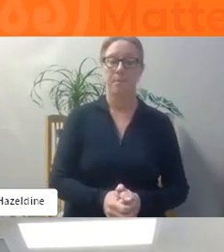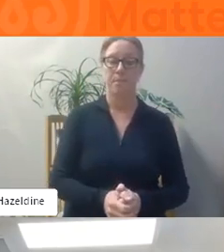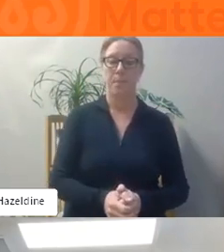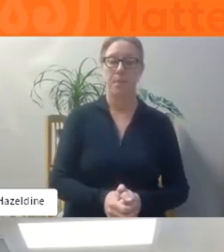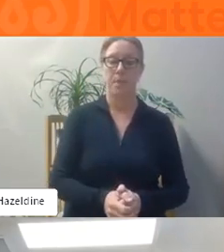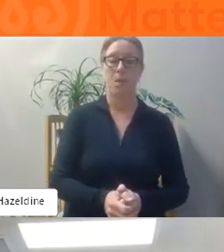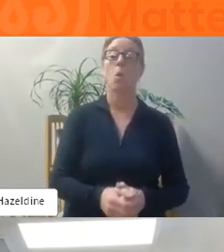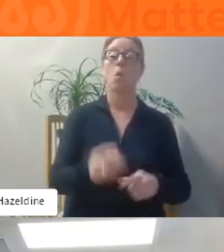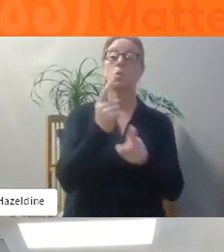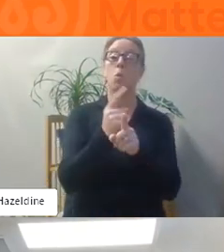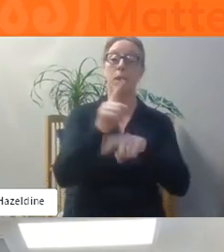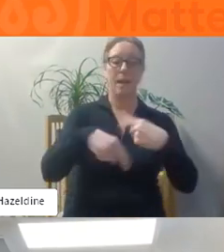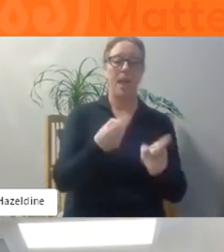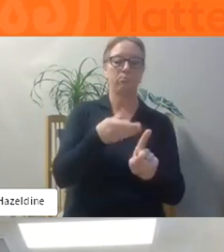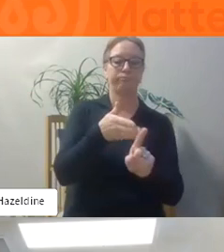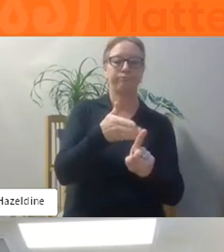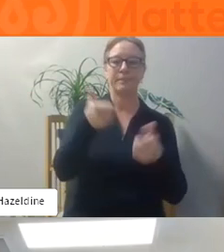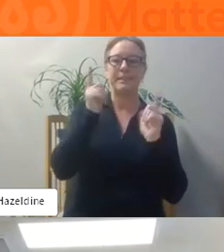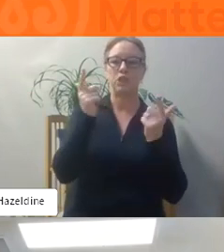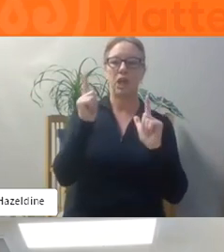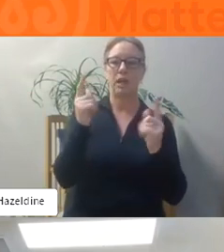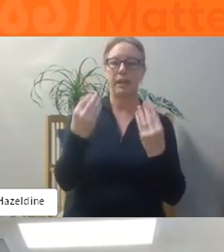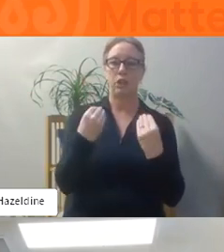talking about teacher education. I just want to take a quick step